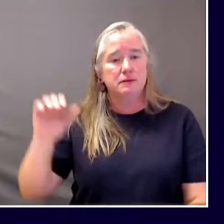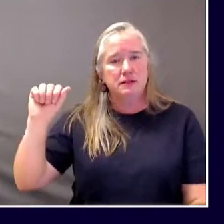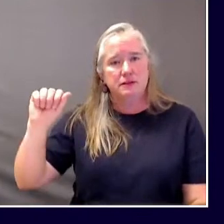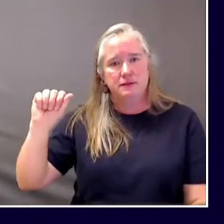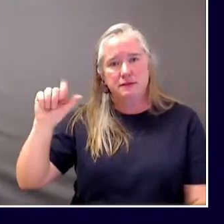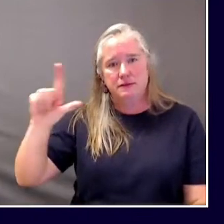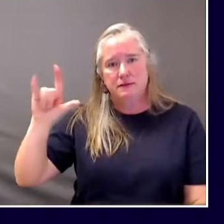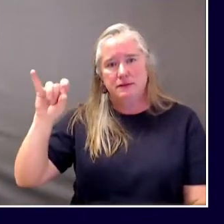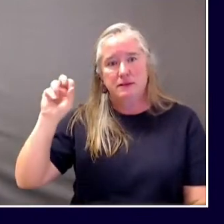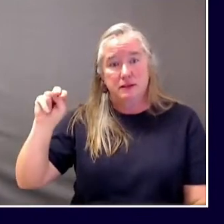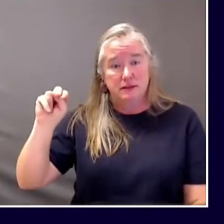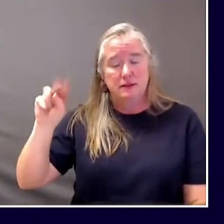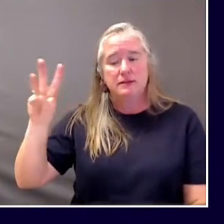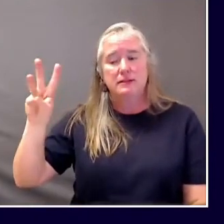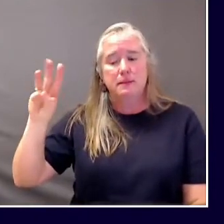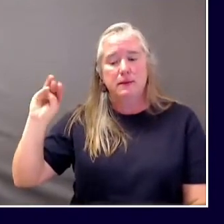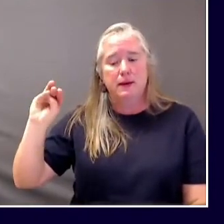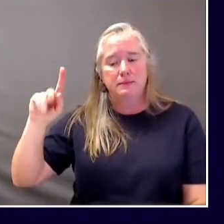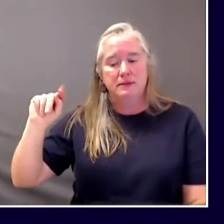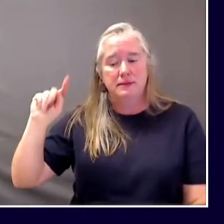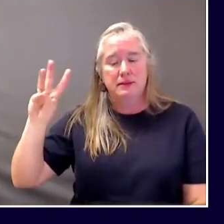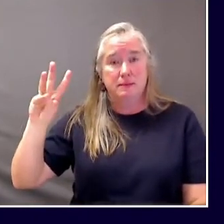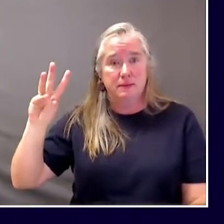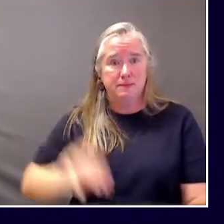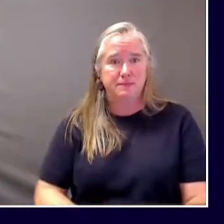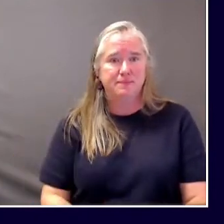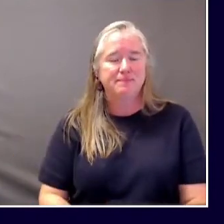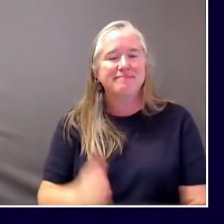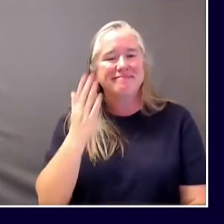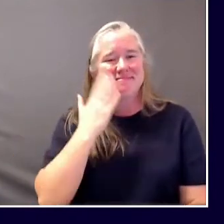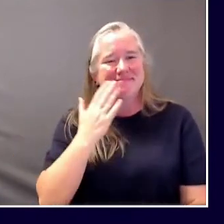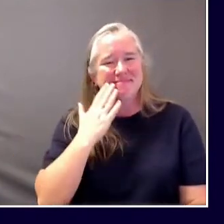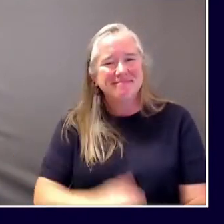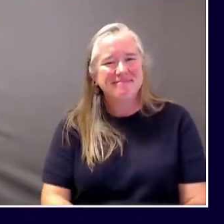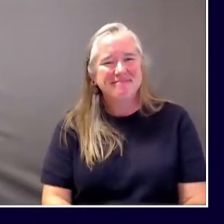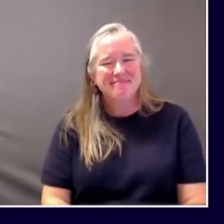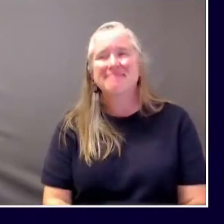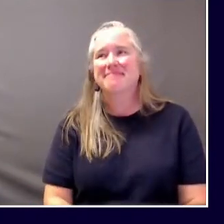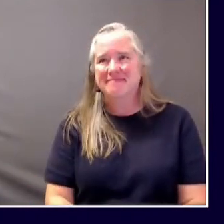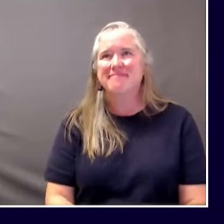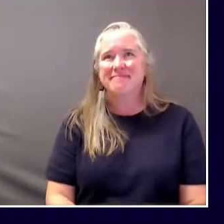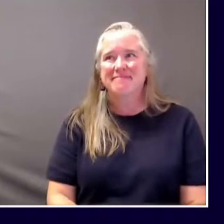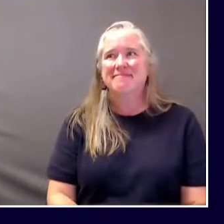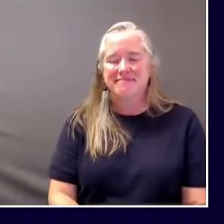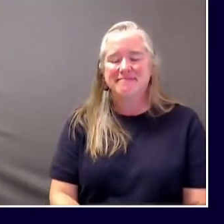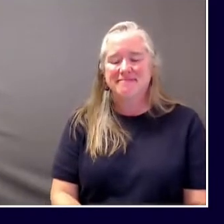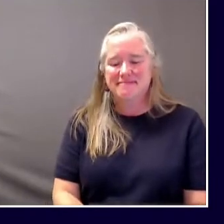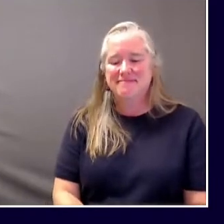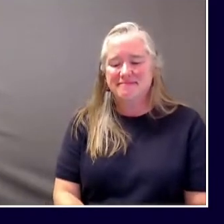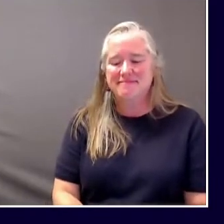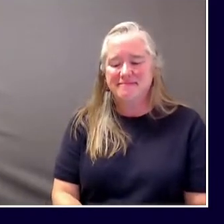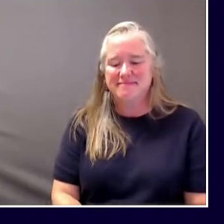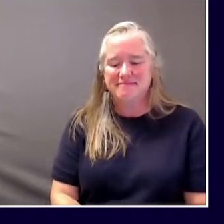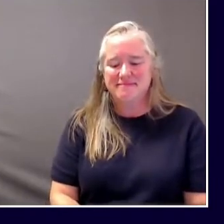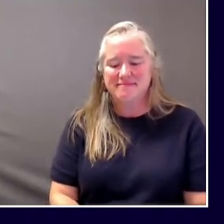W. I think so much for taking my